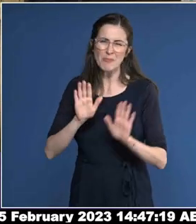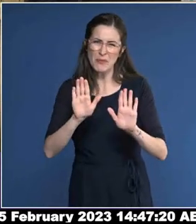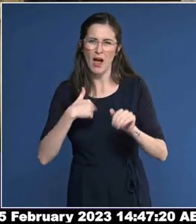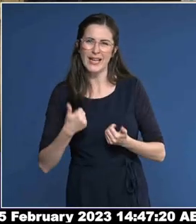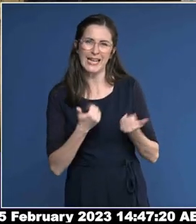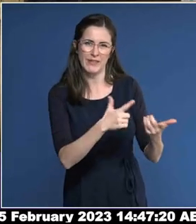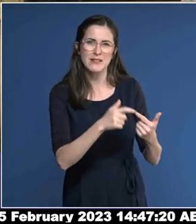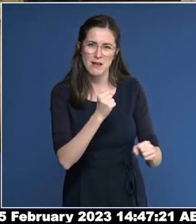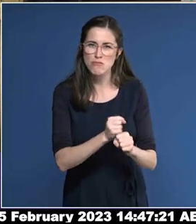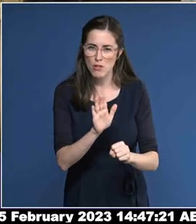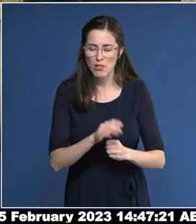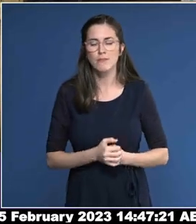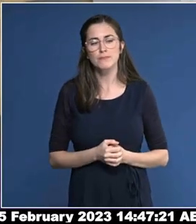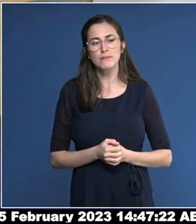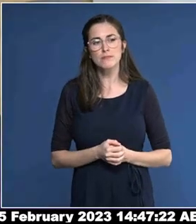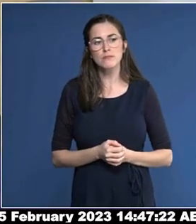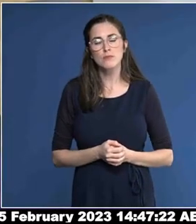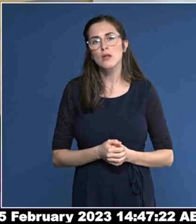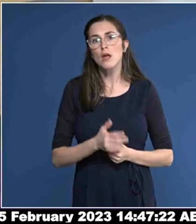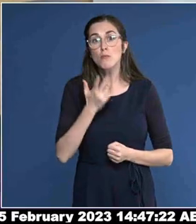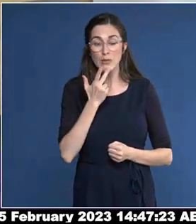So assume that there's a group home, and there is four residents in the